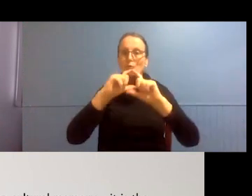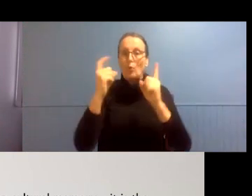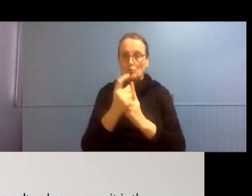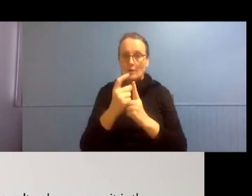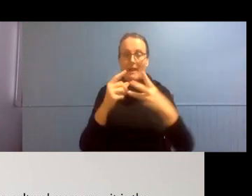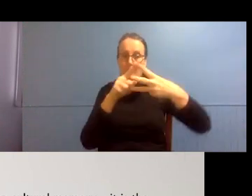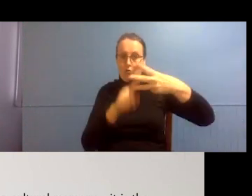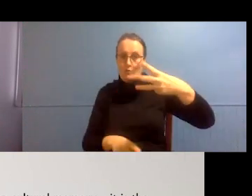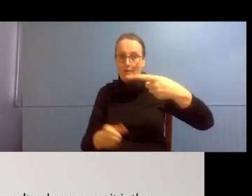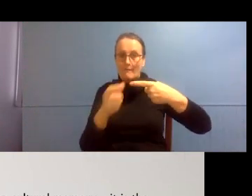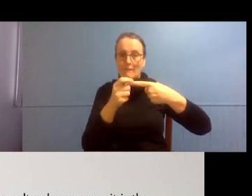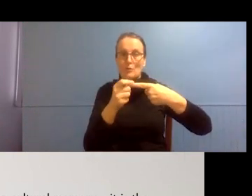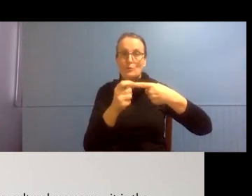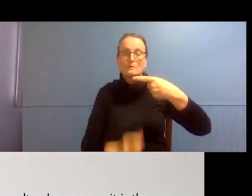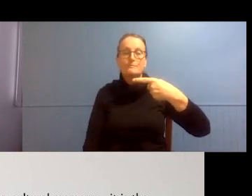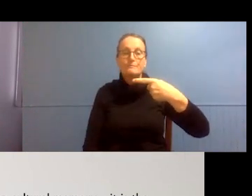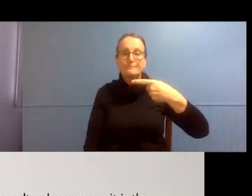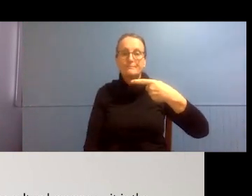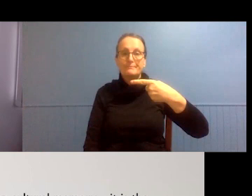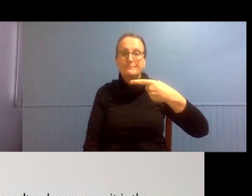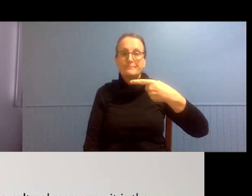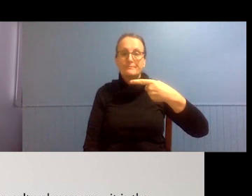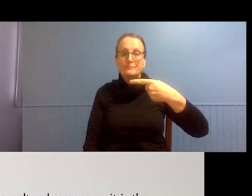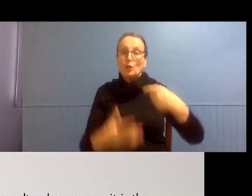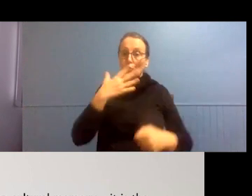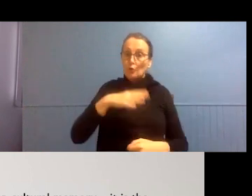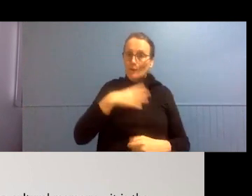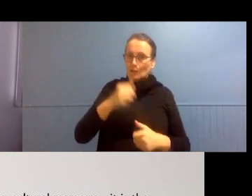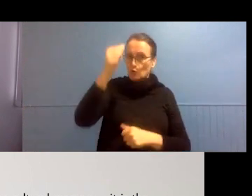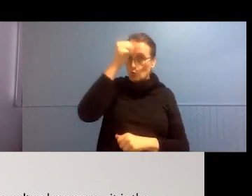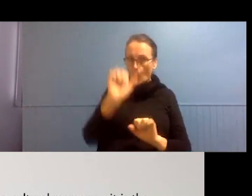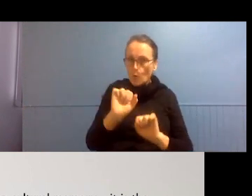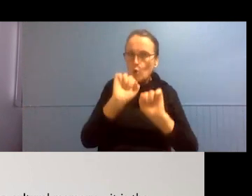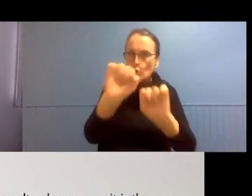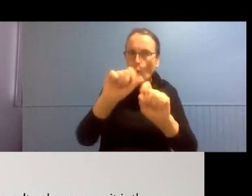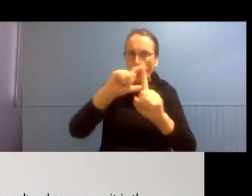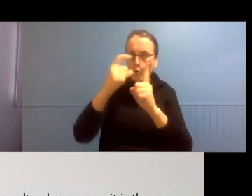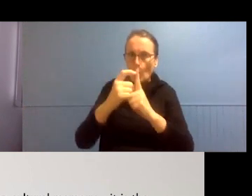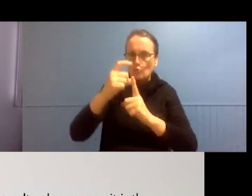The first one reads - get to know your deep cultural memory. It's the deep roots of